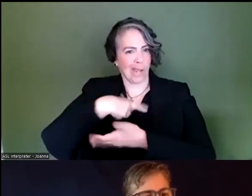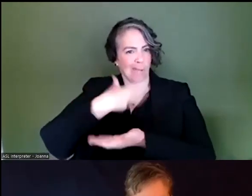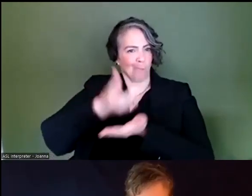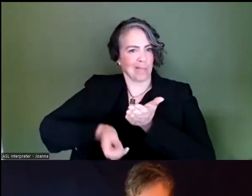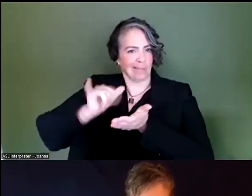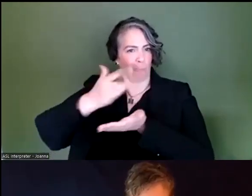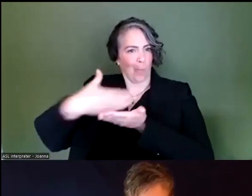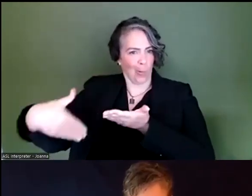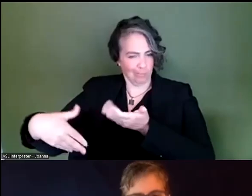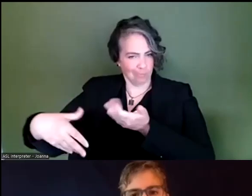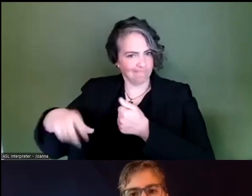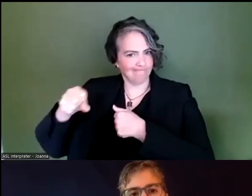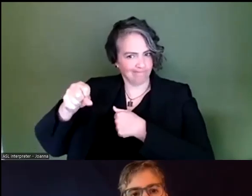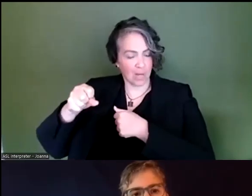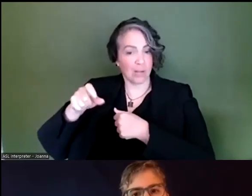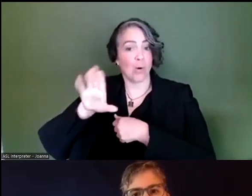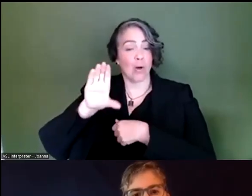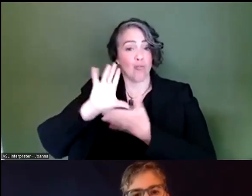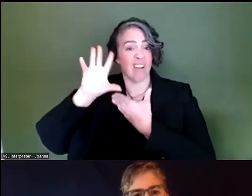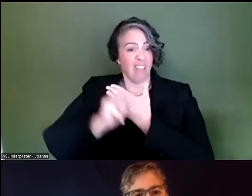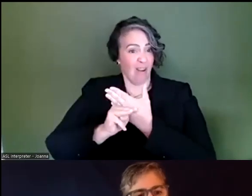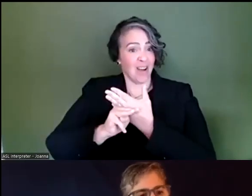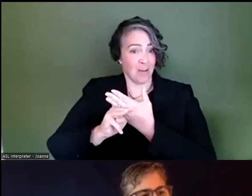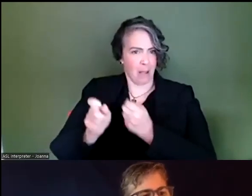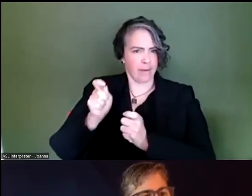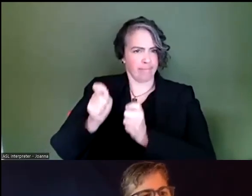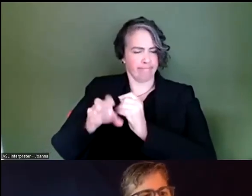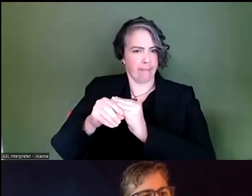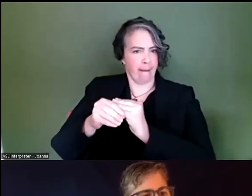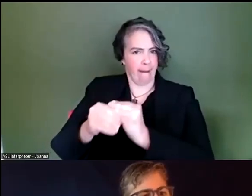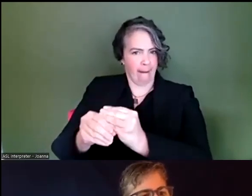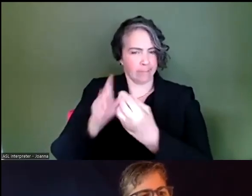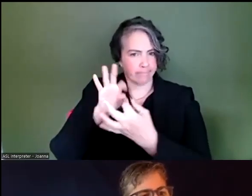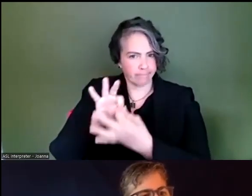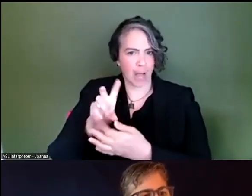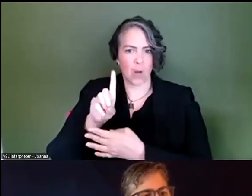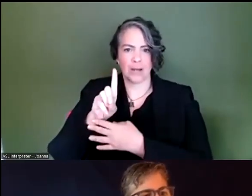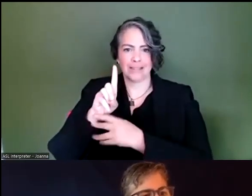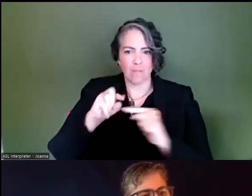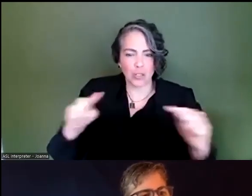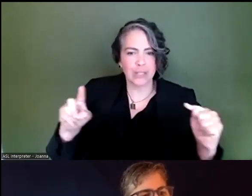the curriculum questions about diversity, equity and inclusion. Like people are being asked like,